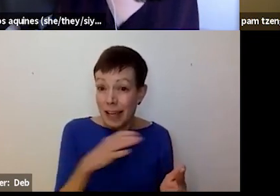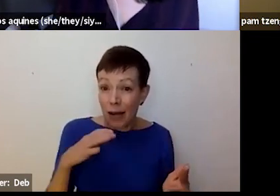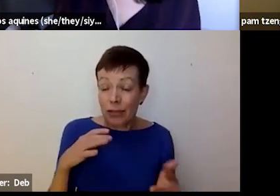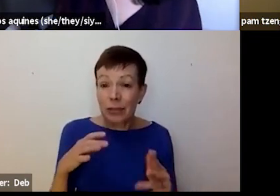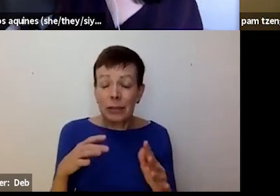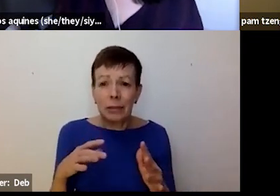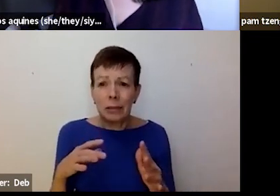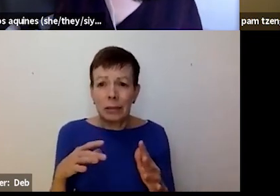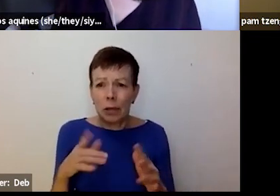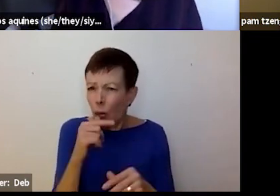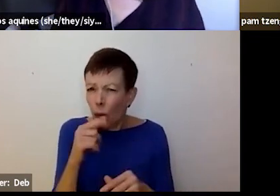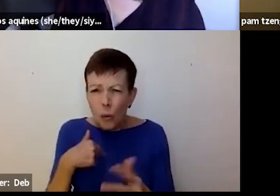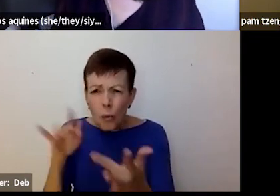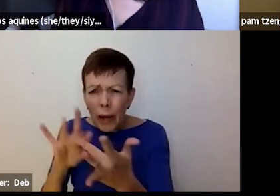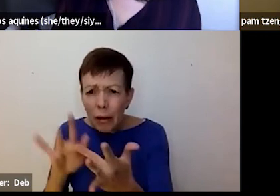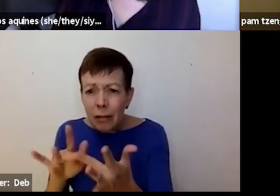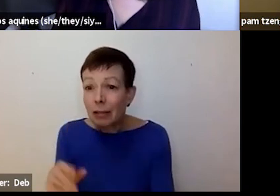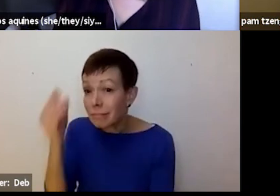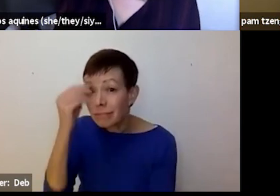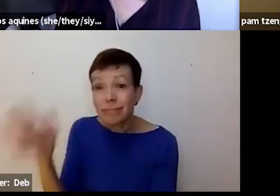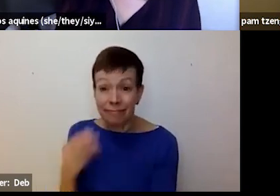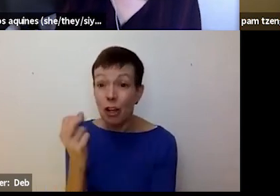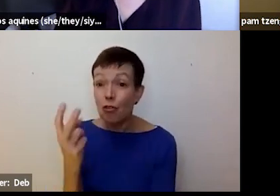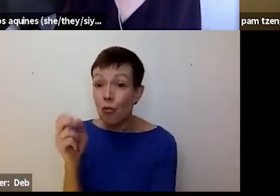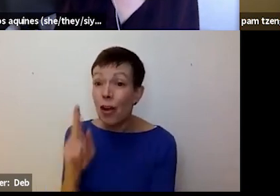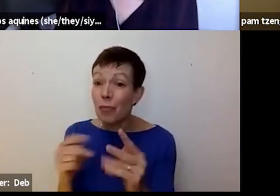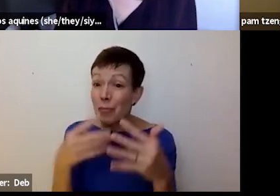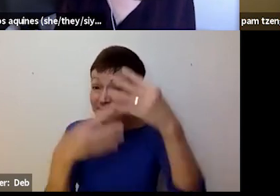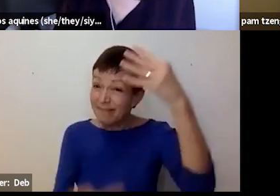to 12 people and then you'll get an answer. Because we don't want to leave anybody